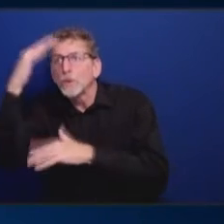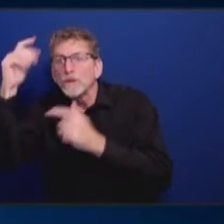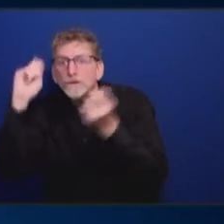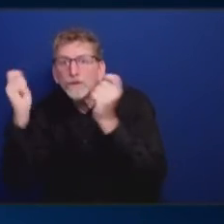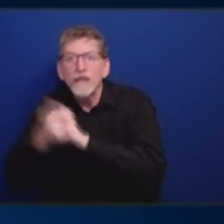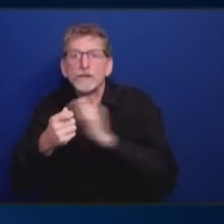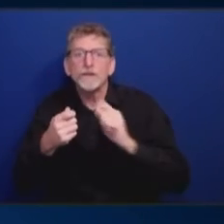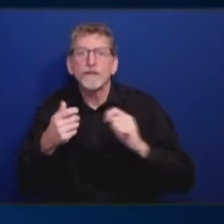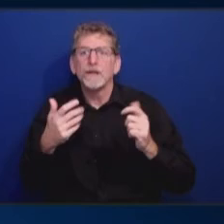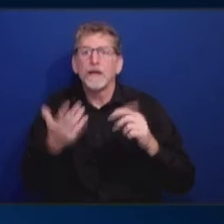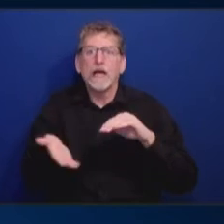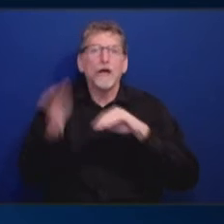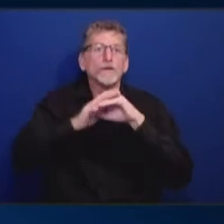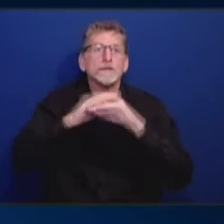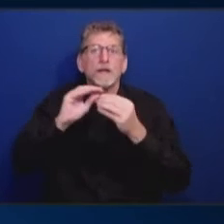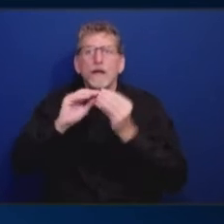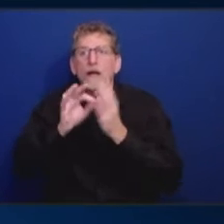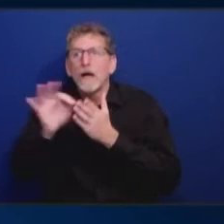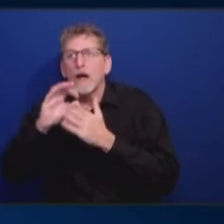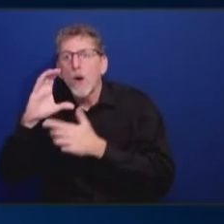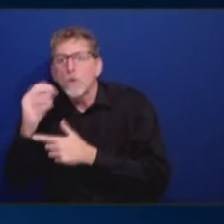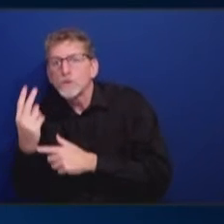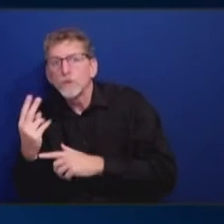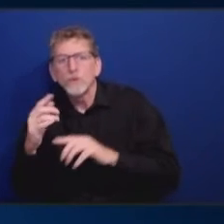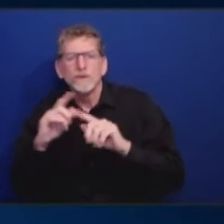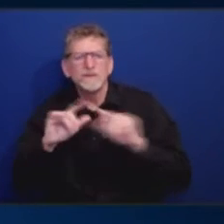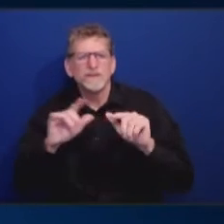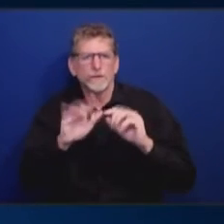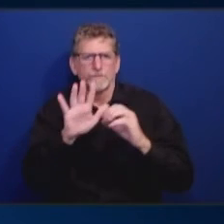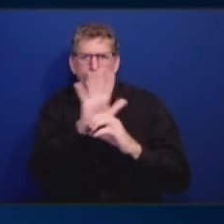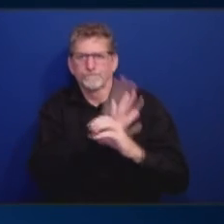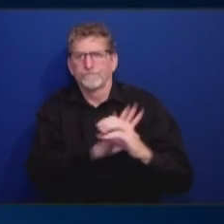have their own impacts on our ecosystems, and our health.